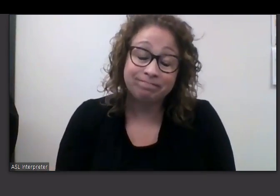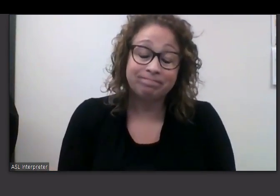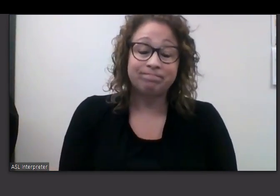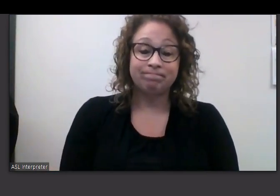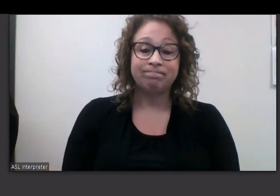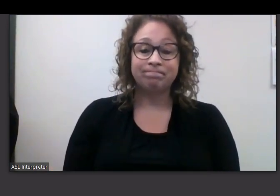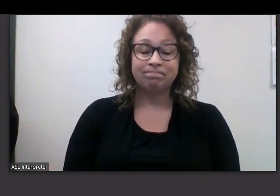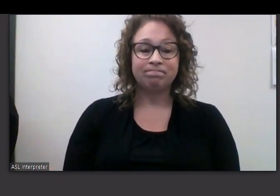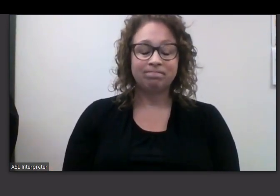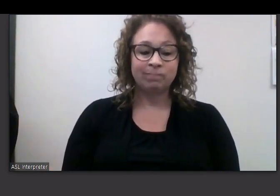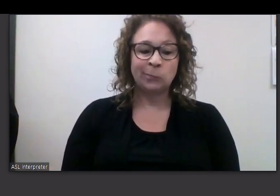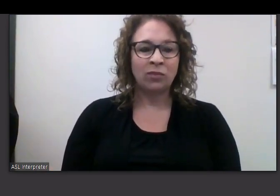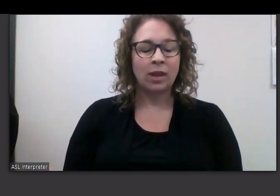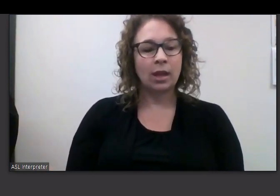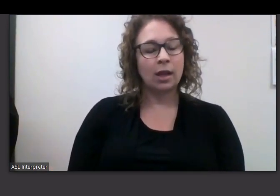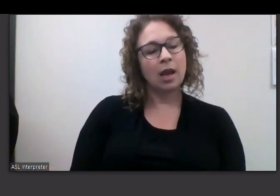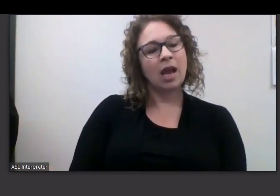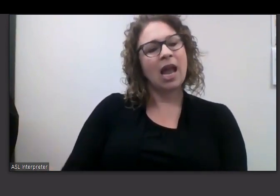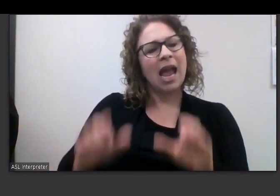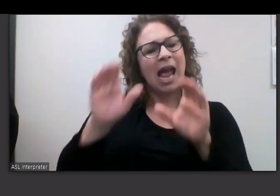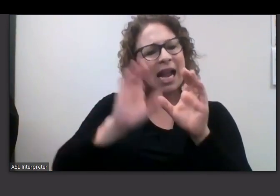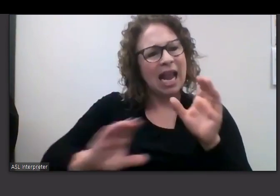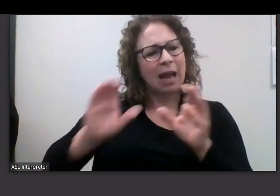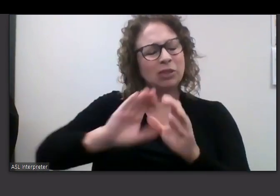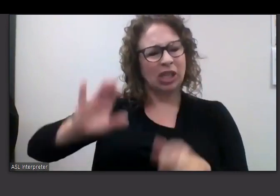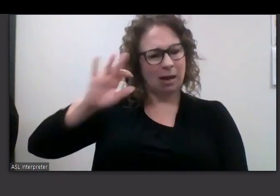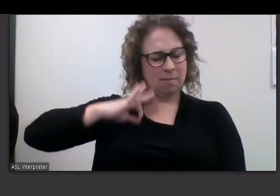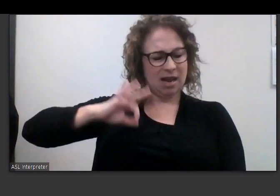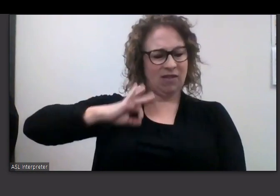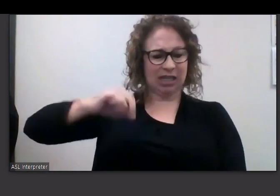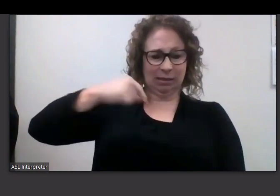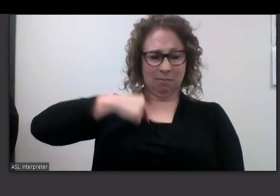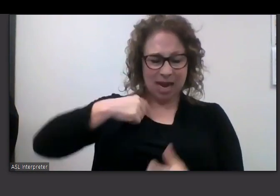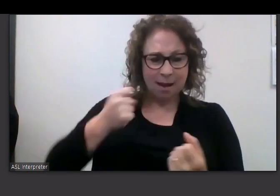While captioning benefits me and many many other people,